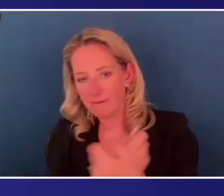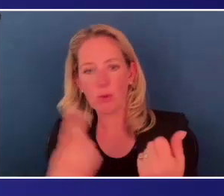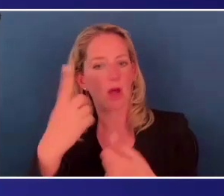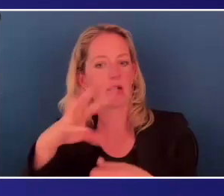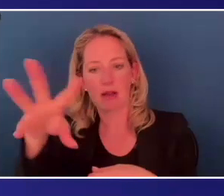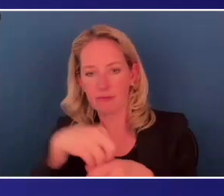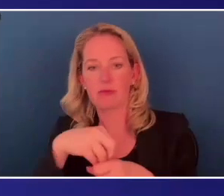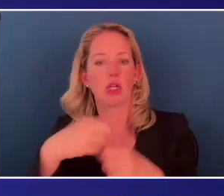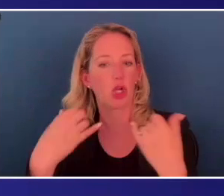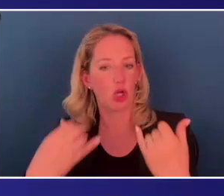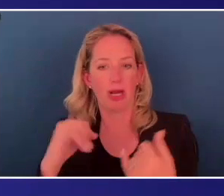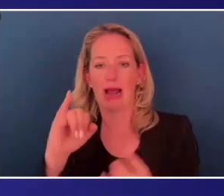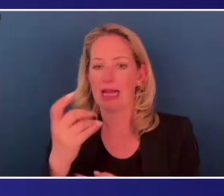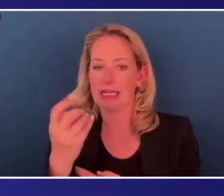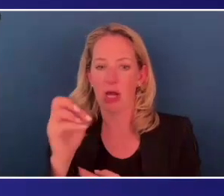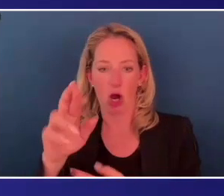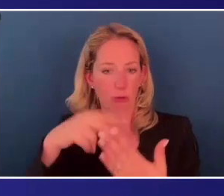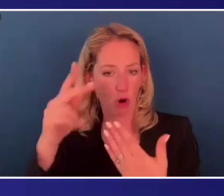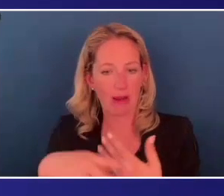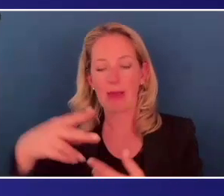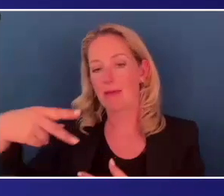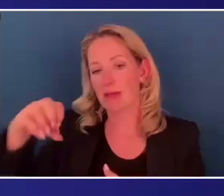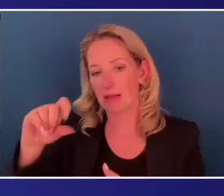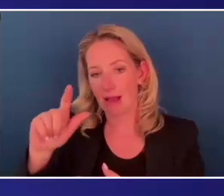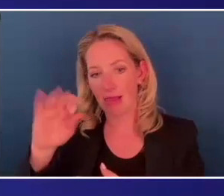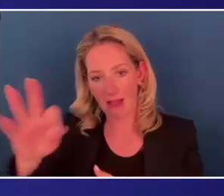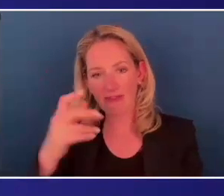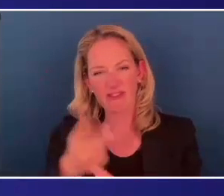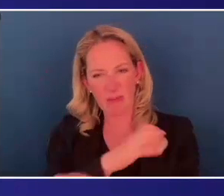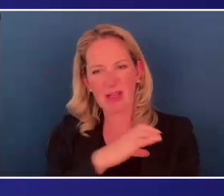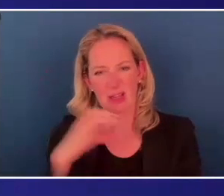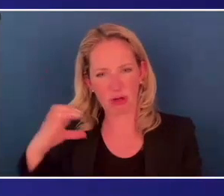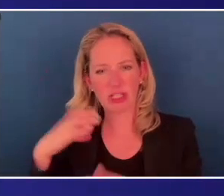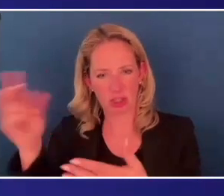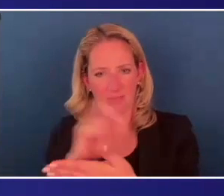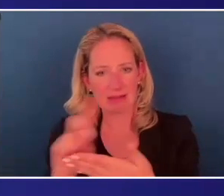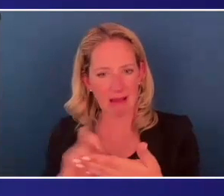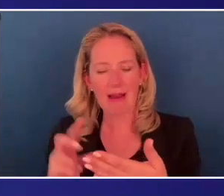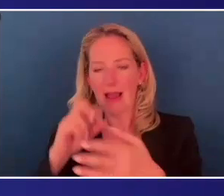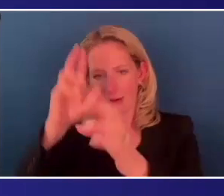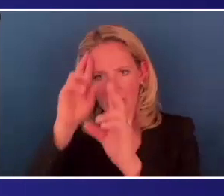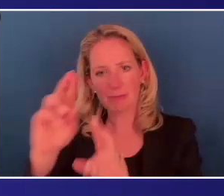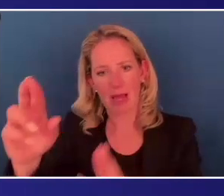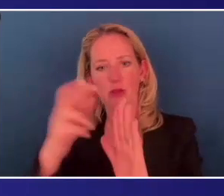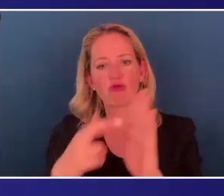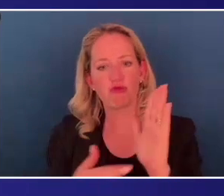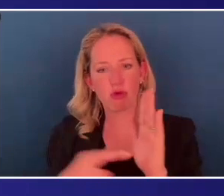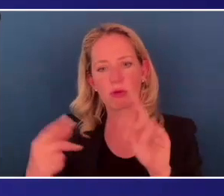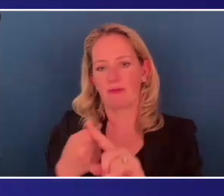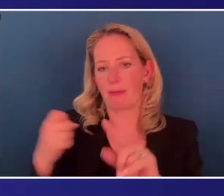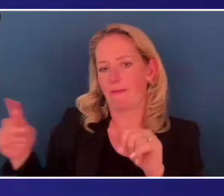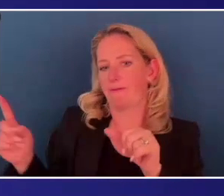Programs and PSLF as was designed by Congress and respect the rules of the original contracts that we signed.